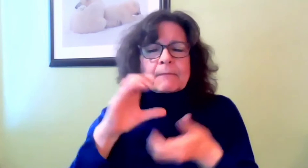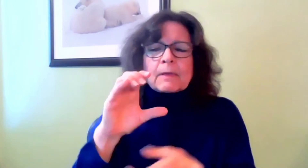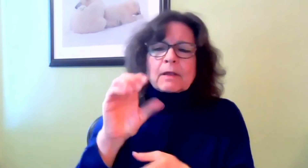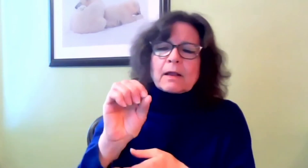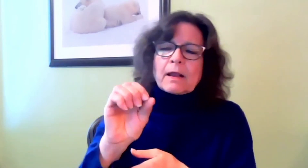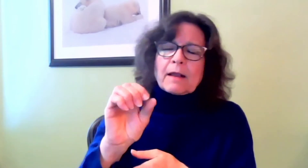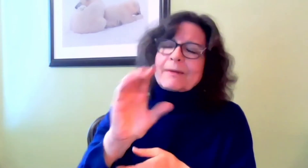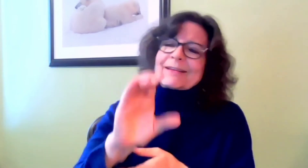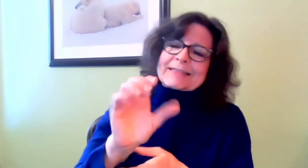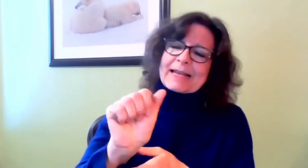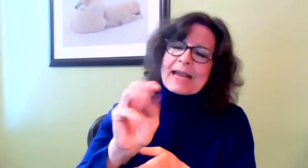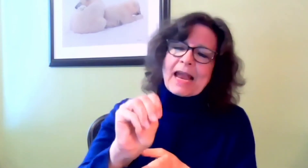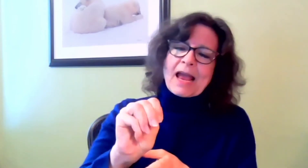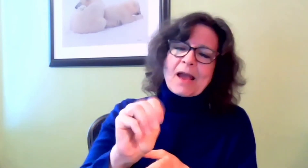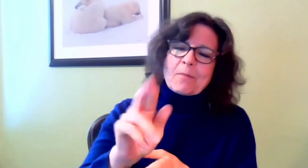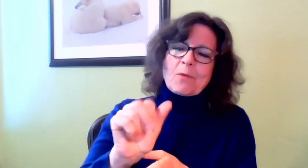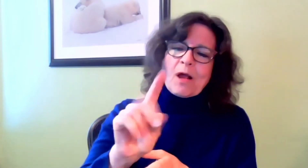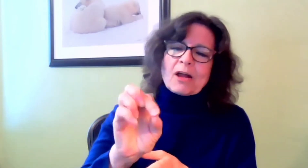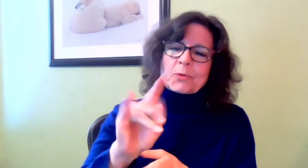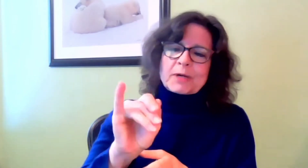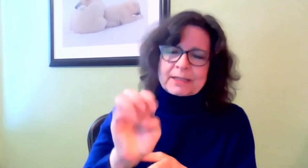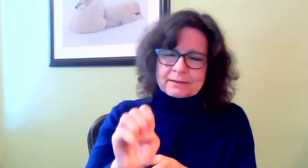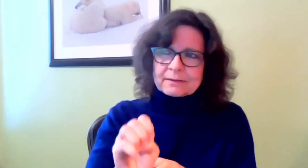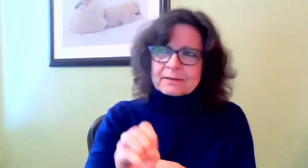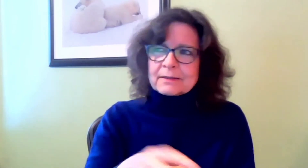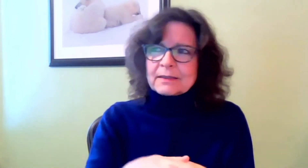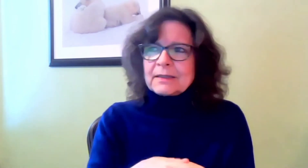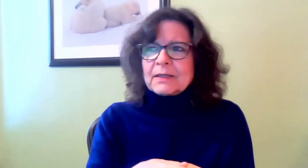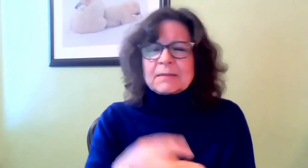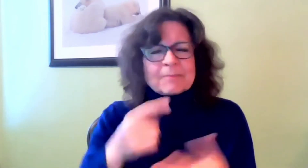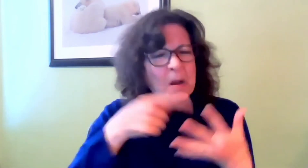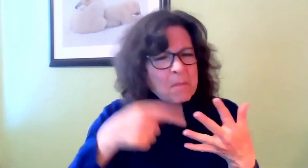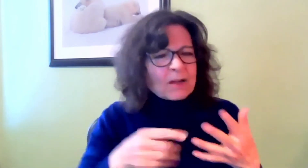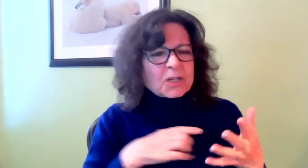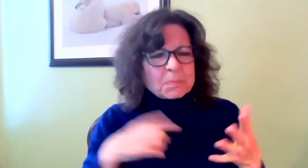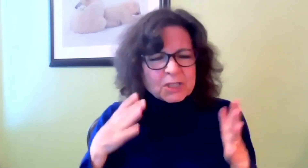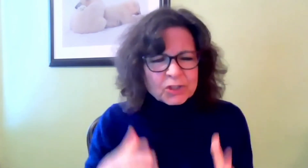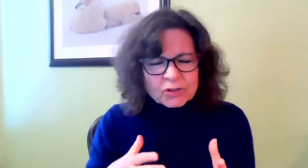there was a lot of comradery among the commissioners.